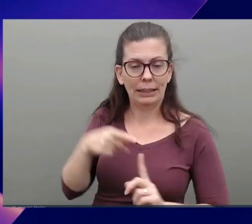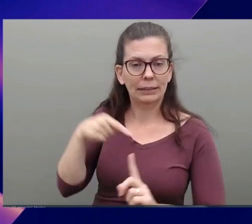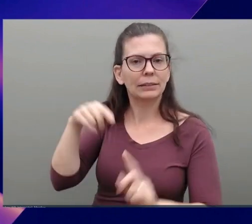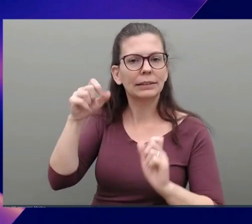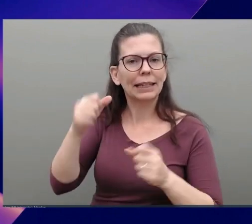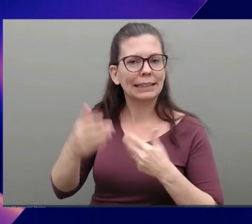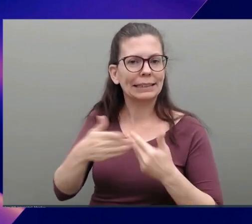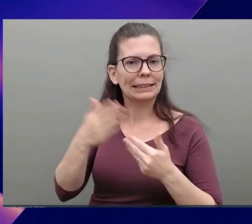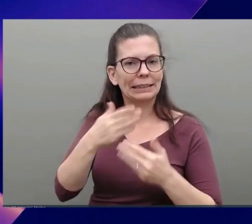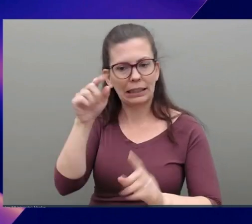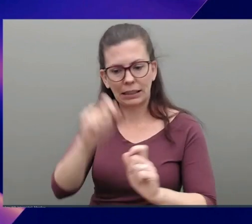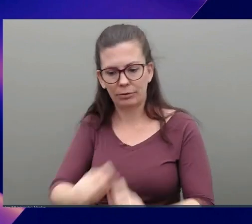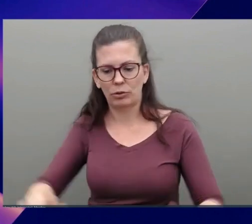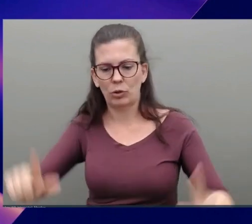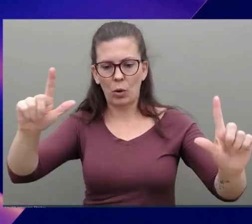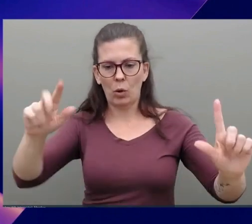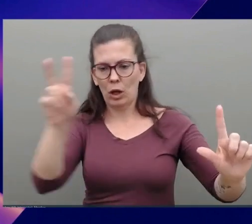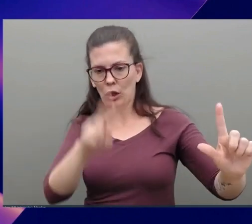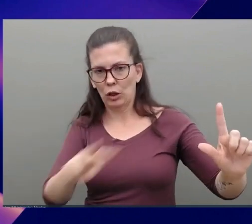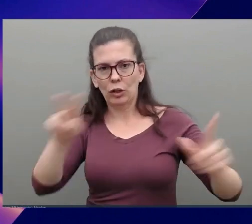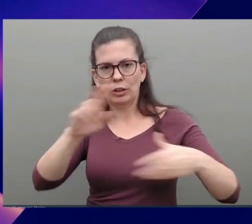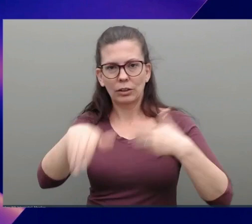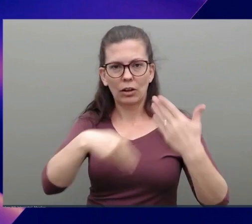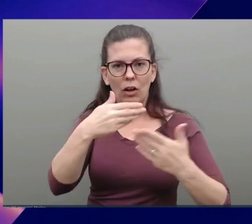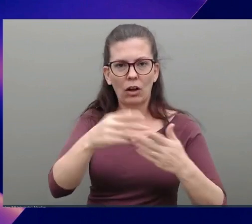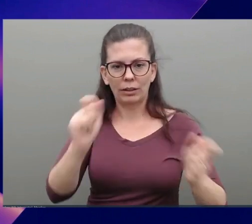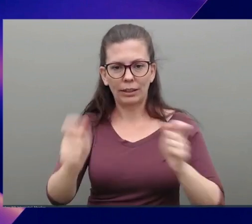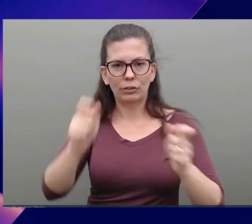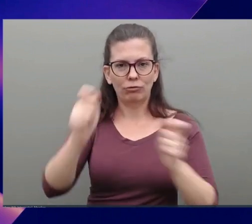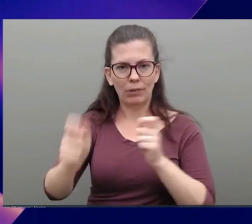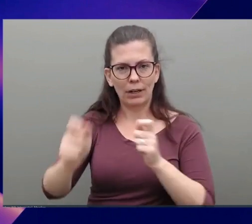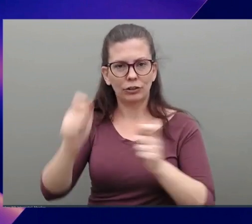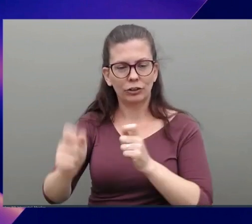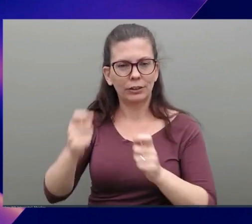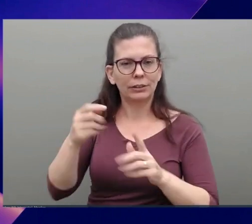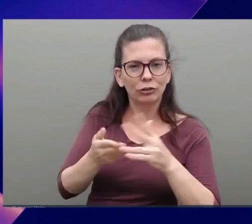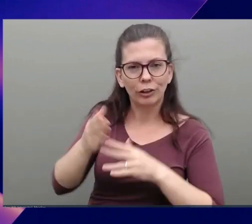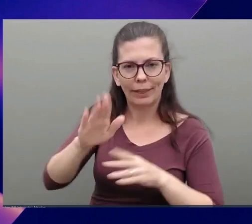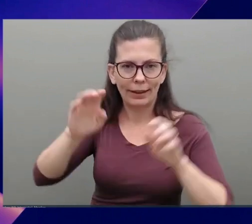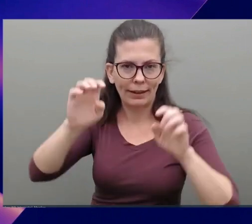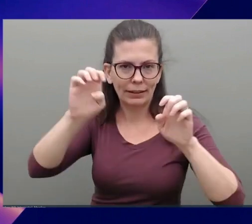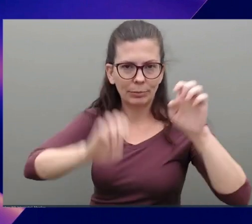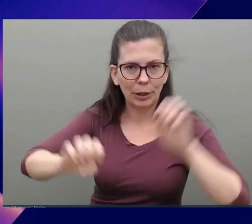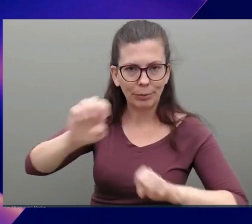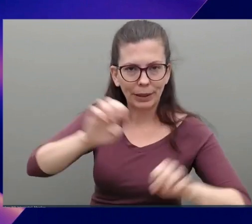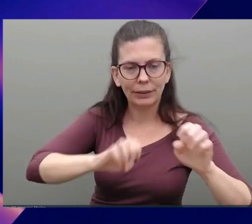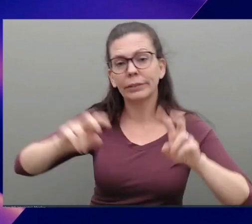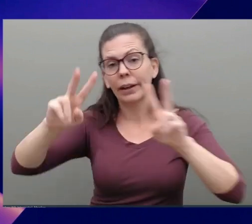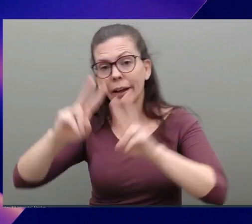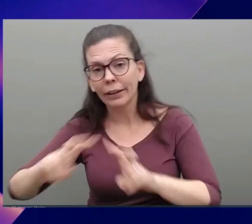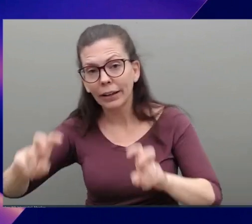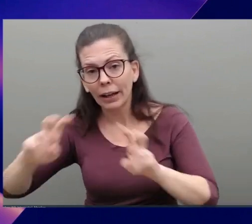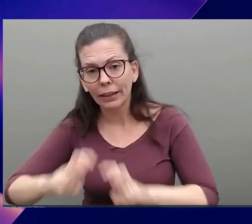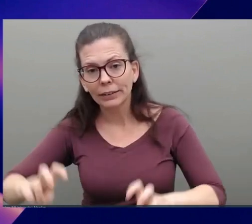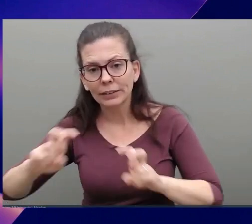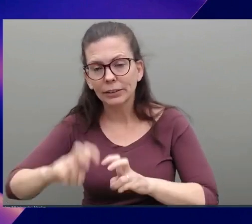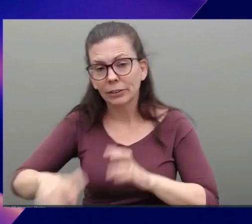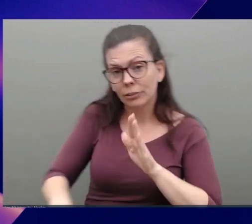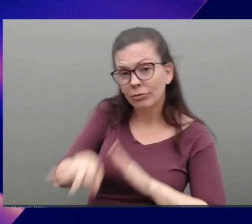look at all the creations that they have done as part of their experimentation, do analysis, find the best performing model,